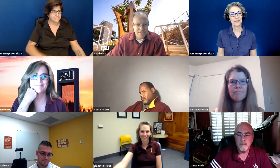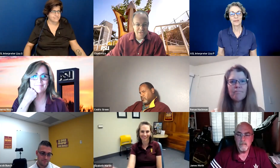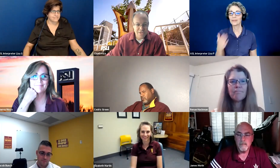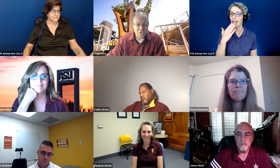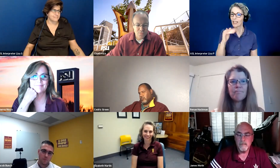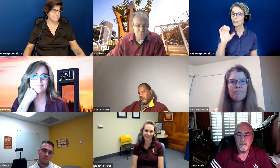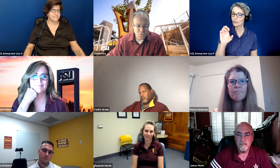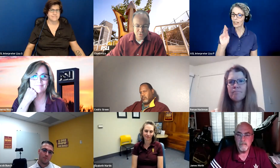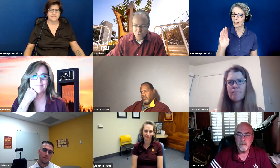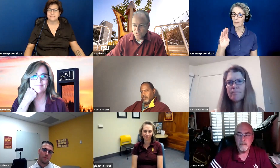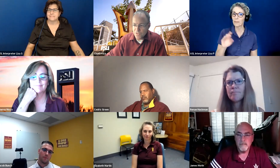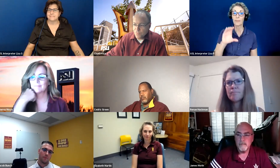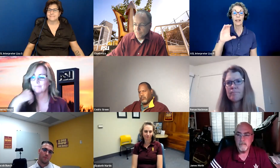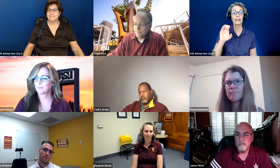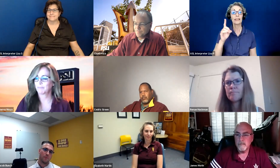Cedric, would you introduce yourself?